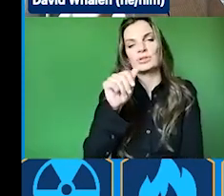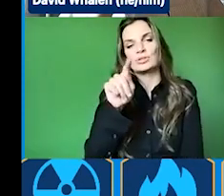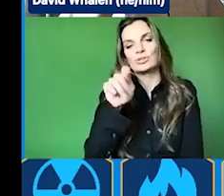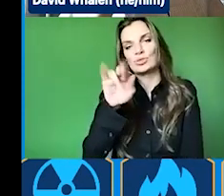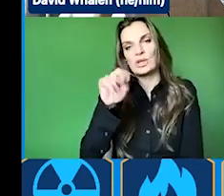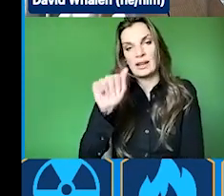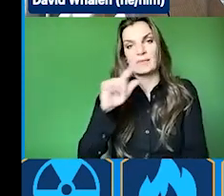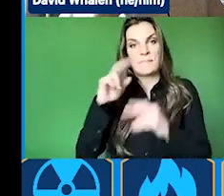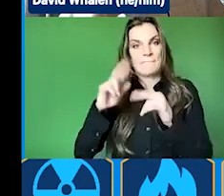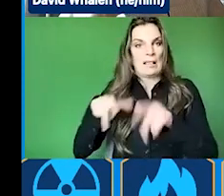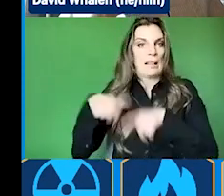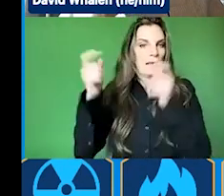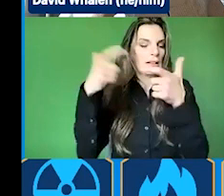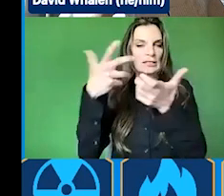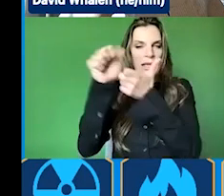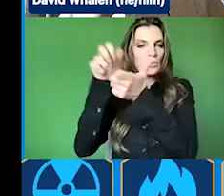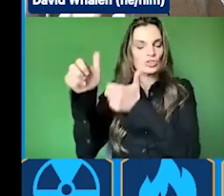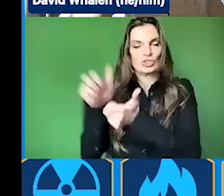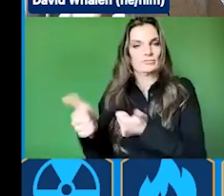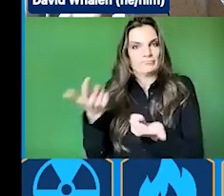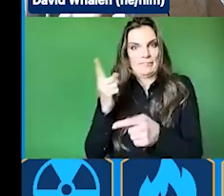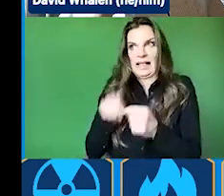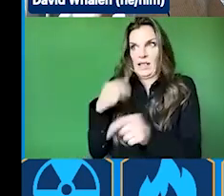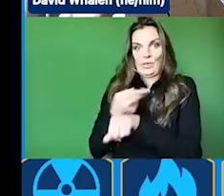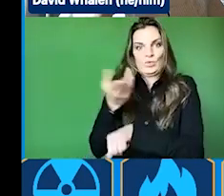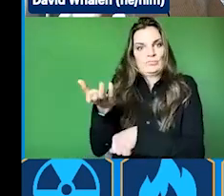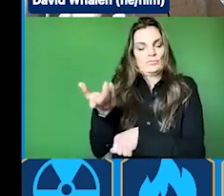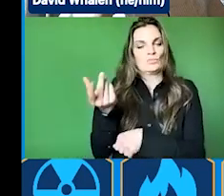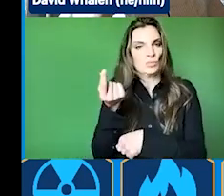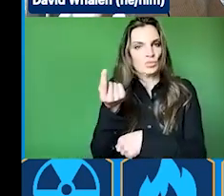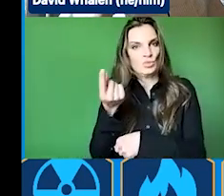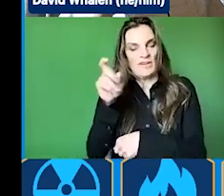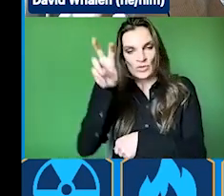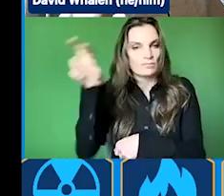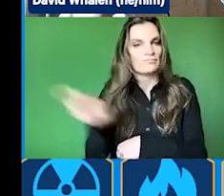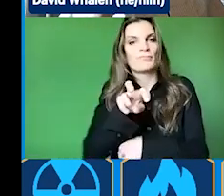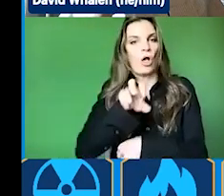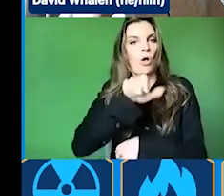areas and were unusable. With staff you have like trained staff who are actually